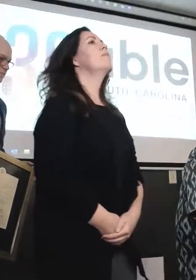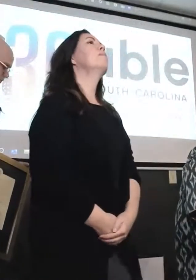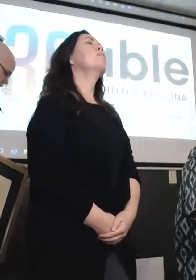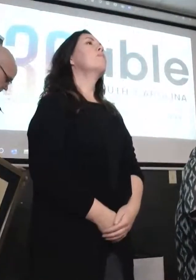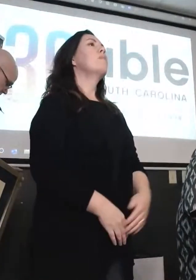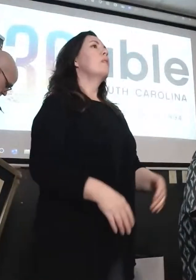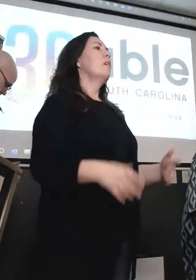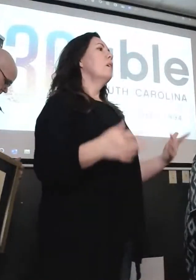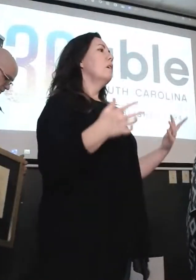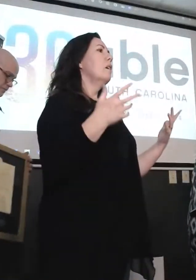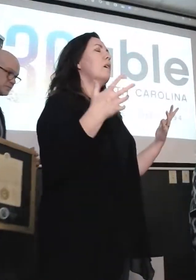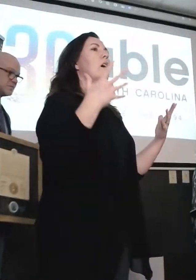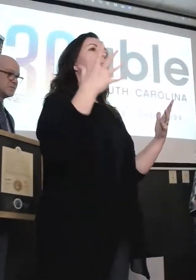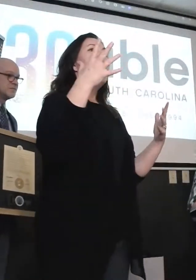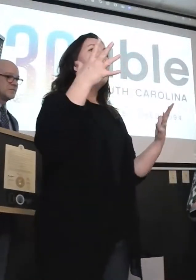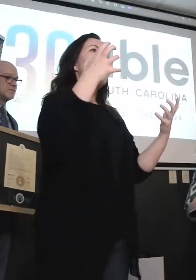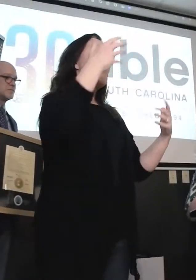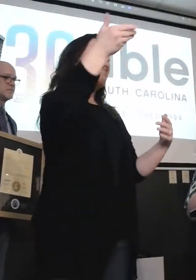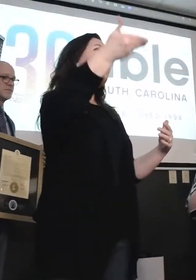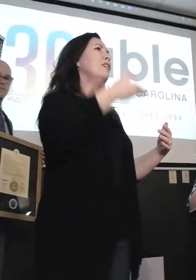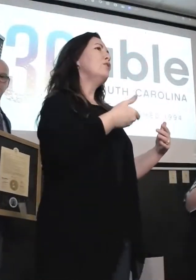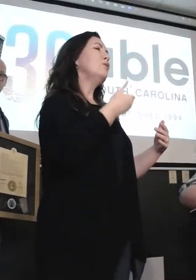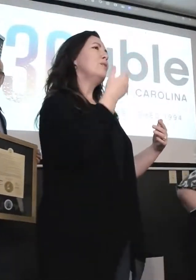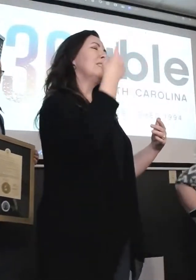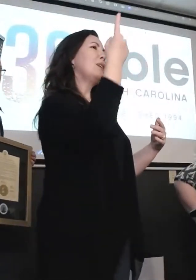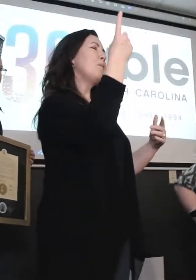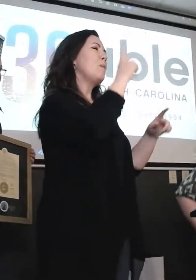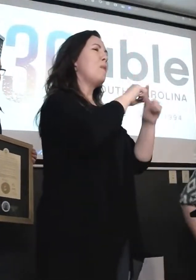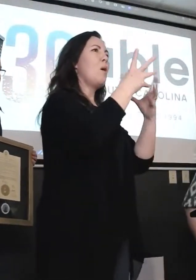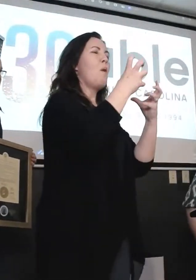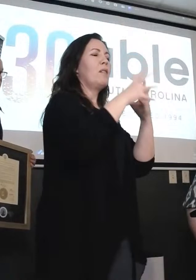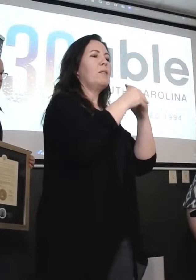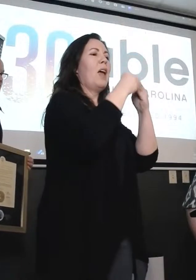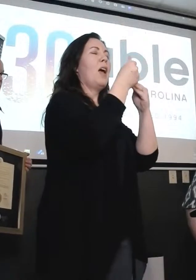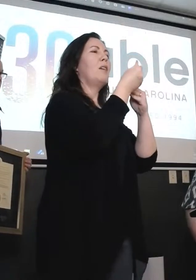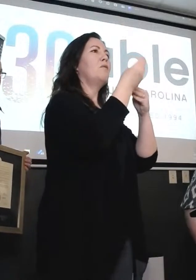So I want to introduce you all to something but let me just say a few words. So it is